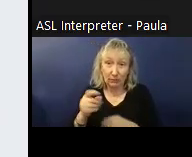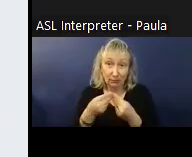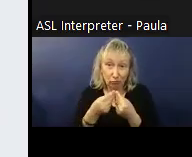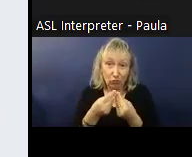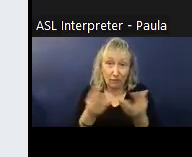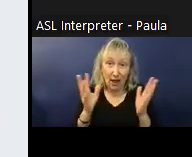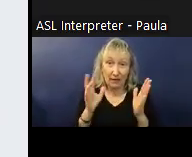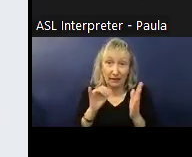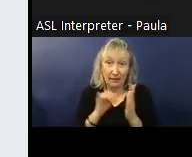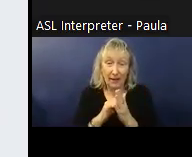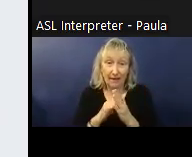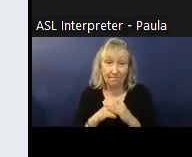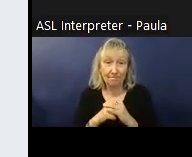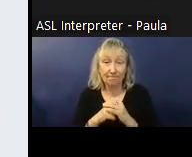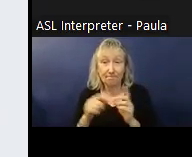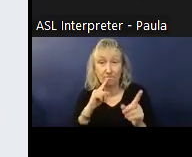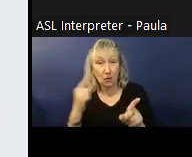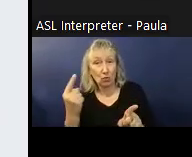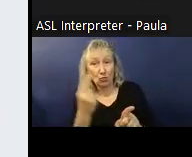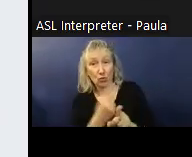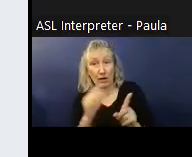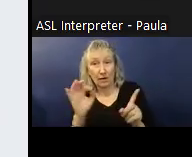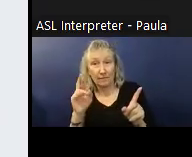it seems like over the last 20 years, not just in Oregon,